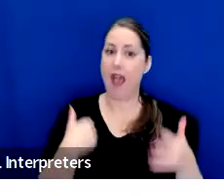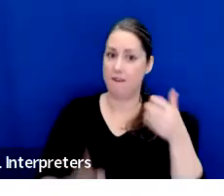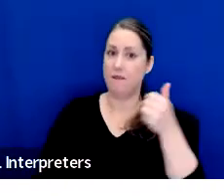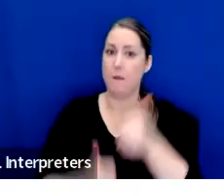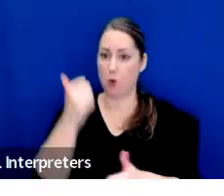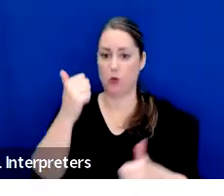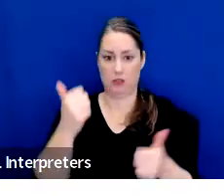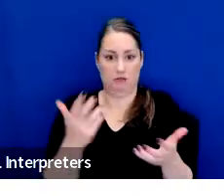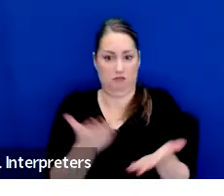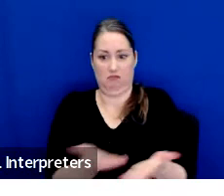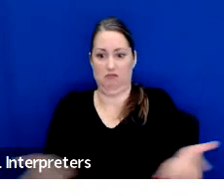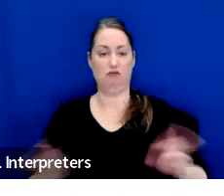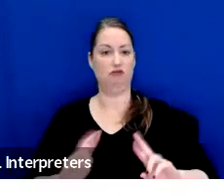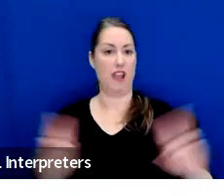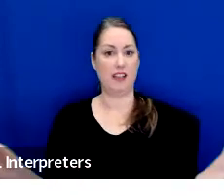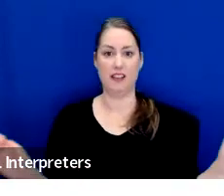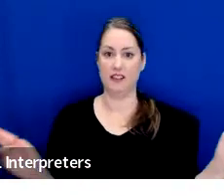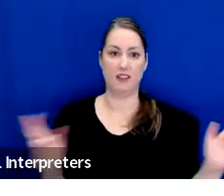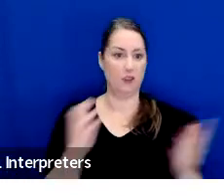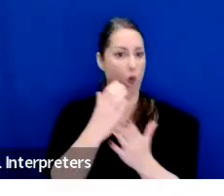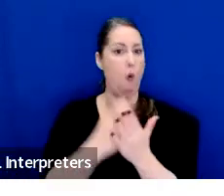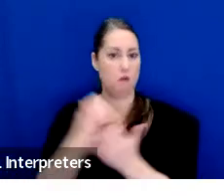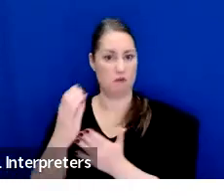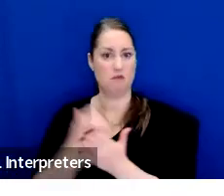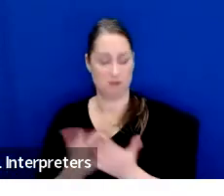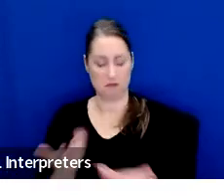and then from there, I started to really kind of